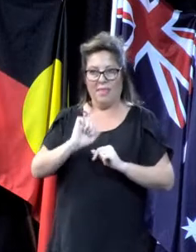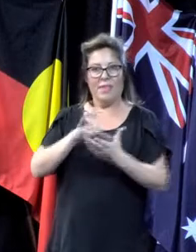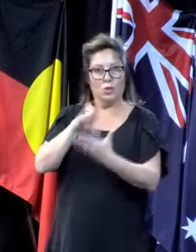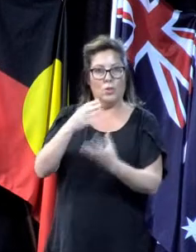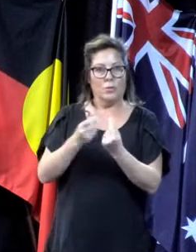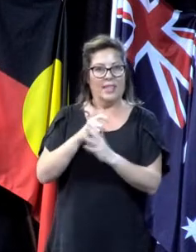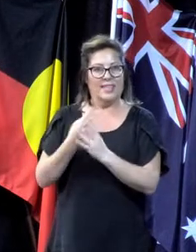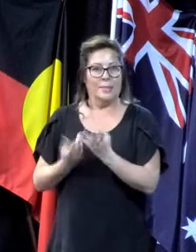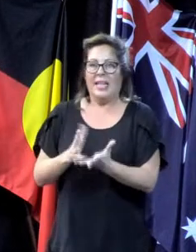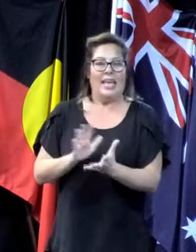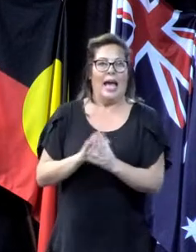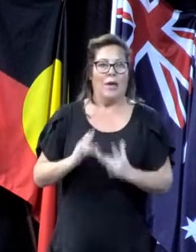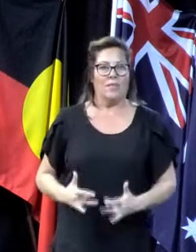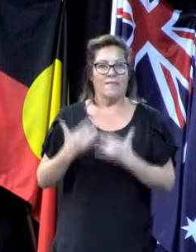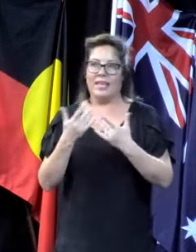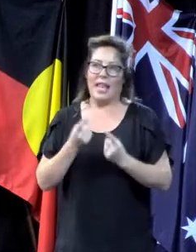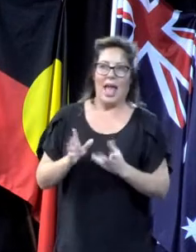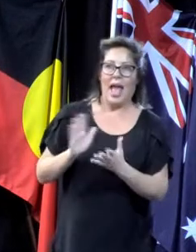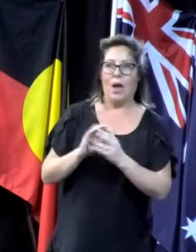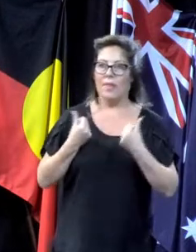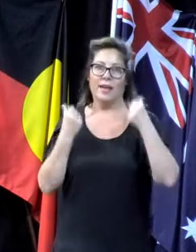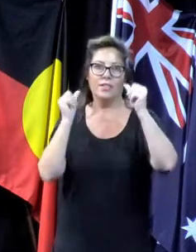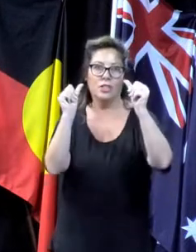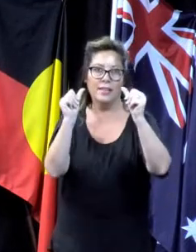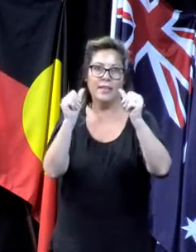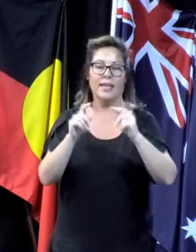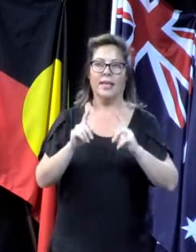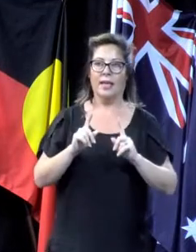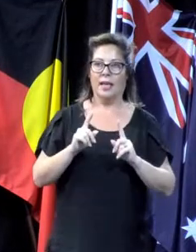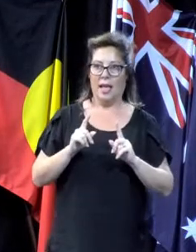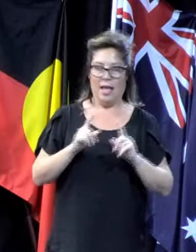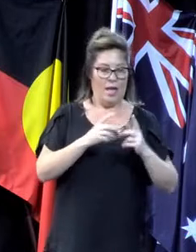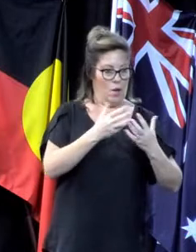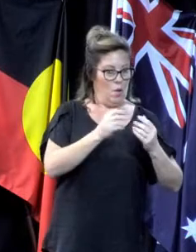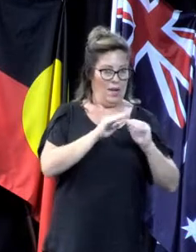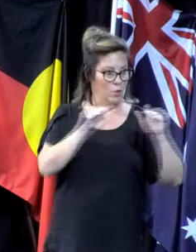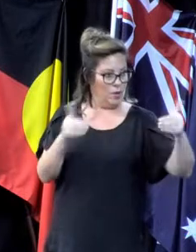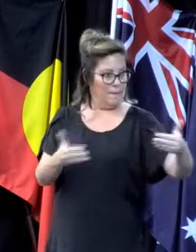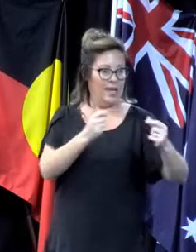How are they fairing in relation to their peers without disability? What strengths do we have that we can celebrate?